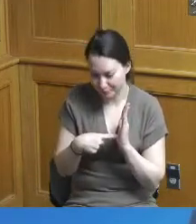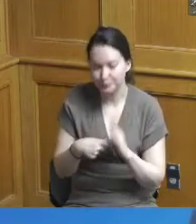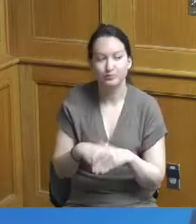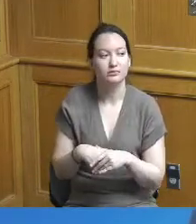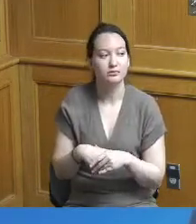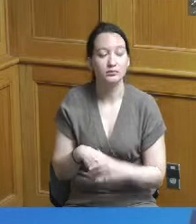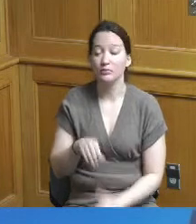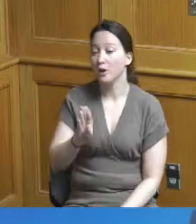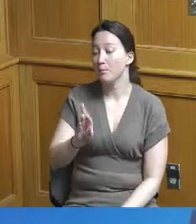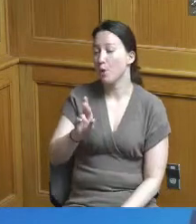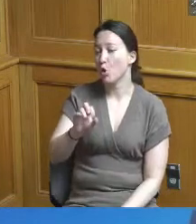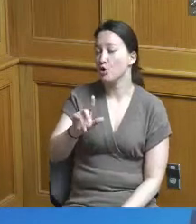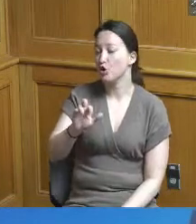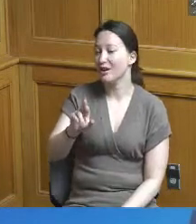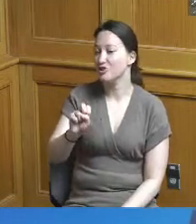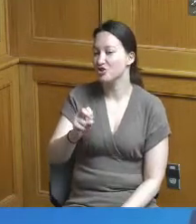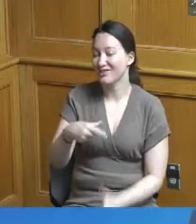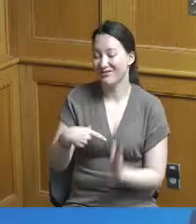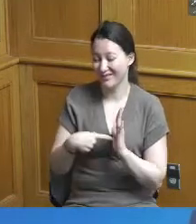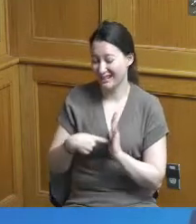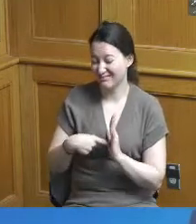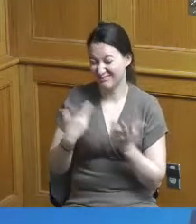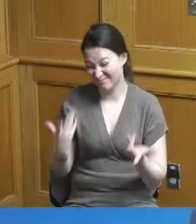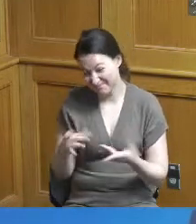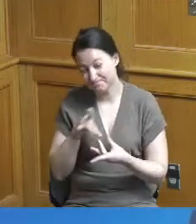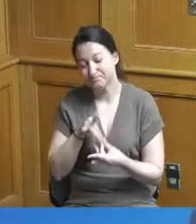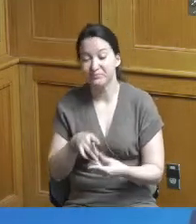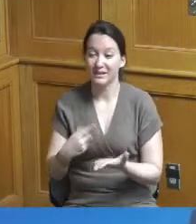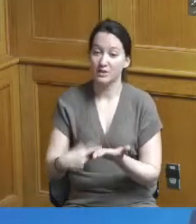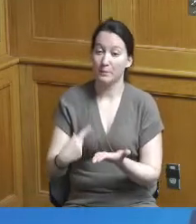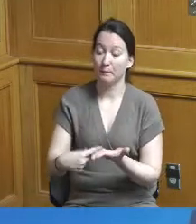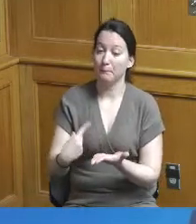that brokerage fee leads me to the point of the discussion today that brokerage fee